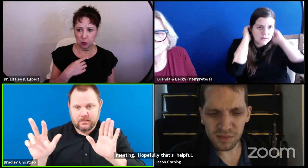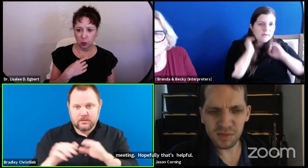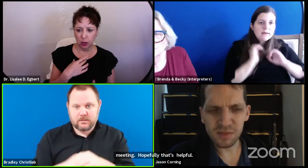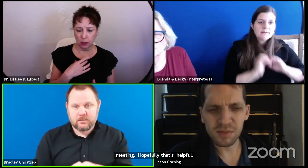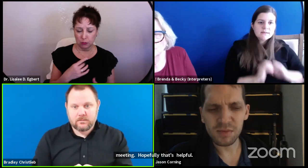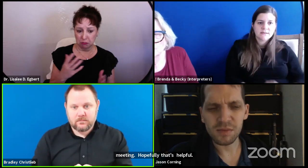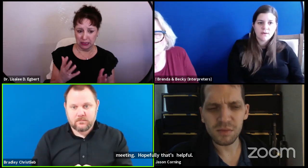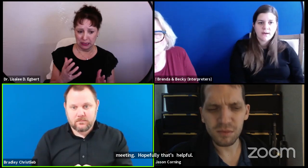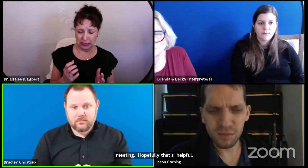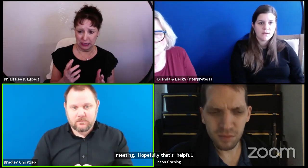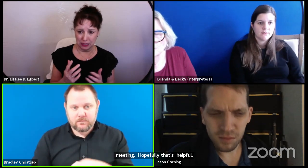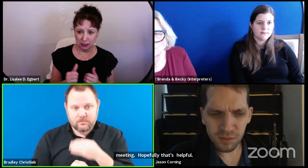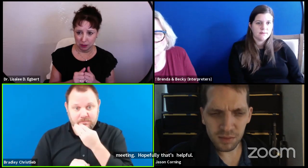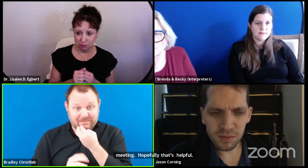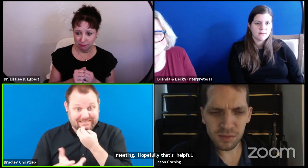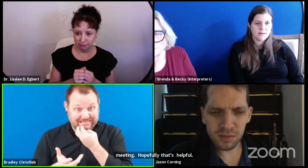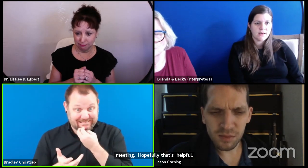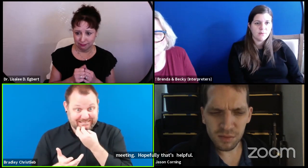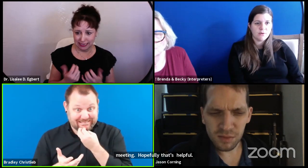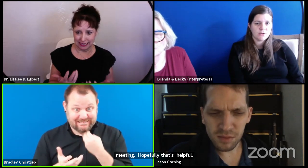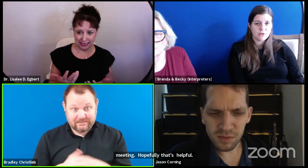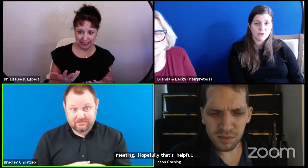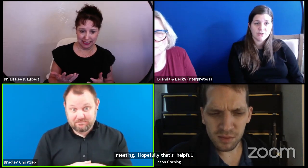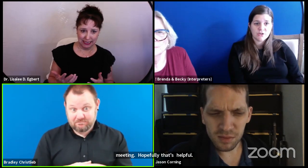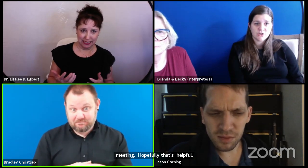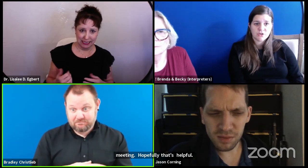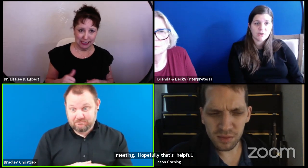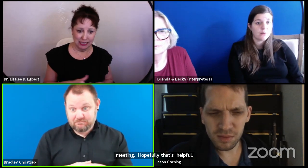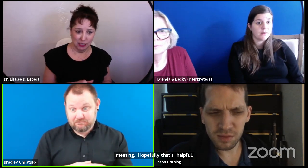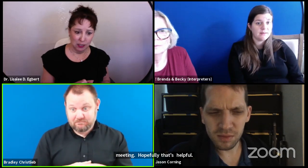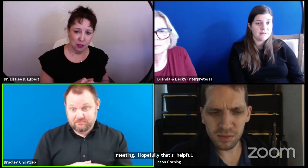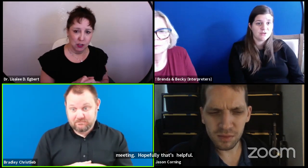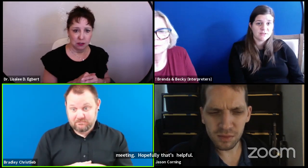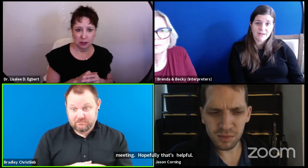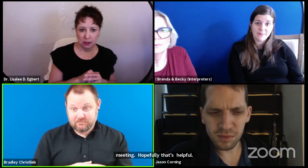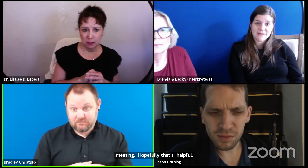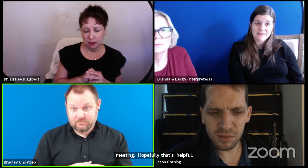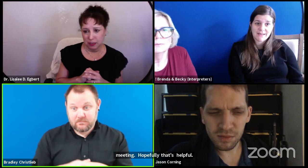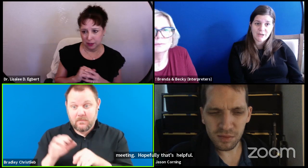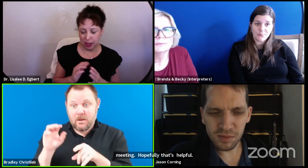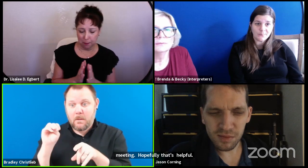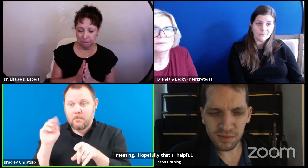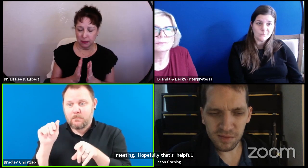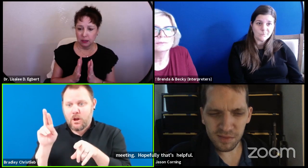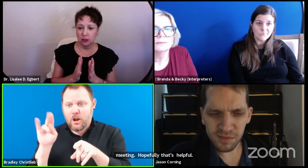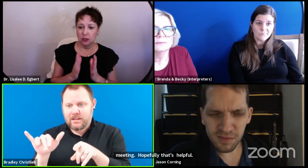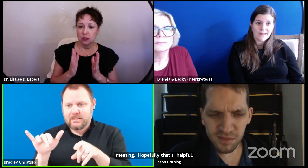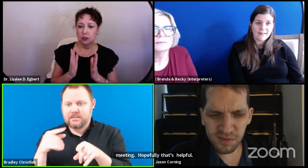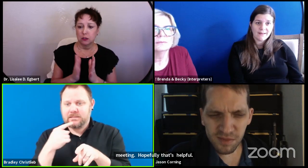Okay. So then I'm going to encourage, in the interest of time, let's think here.